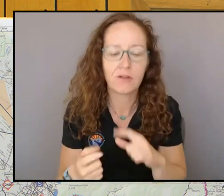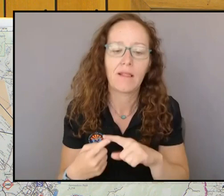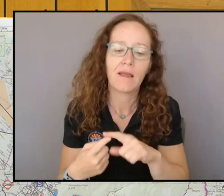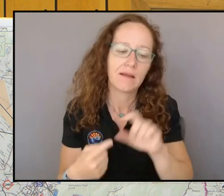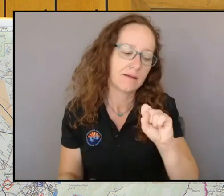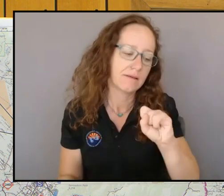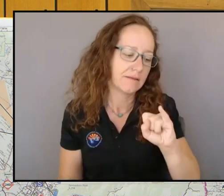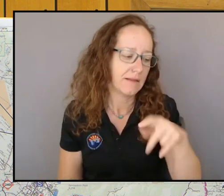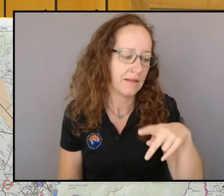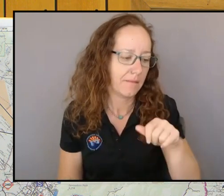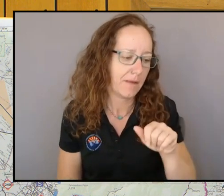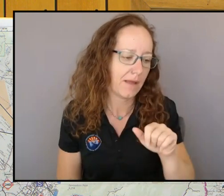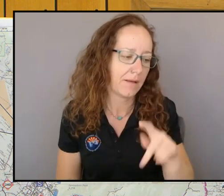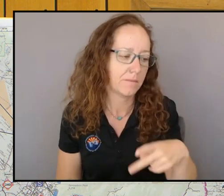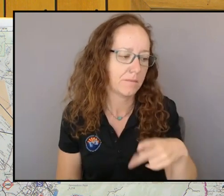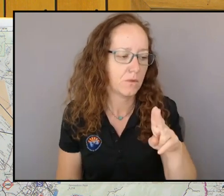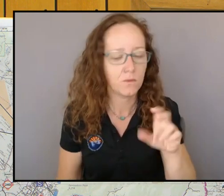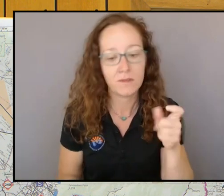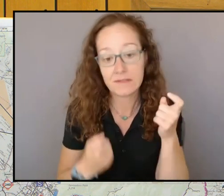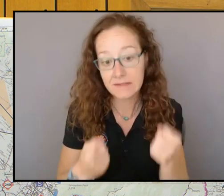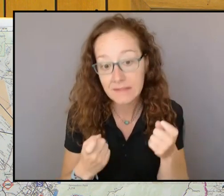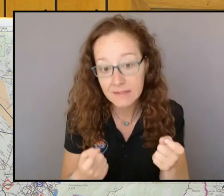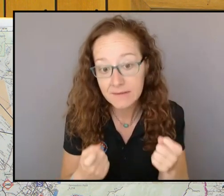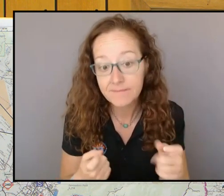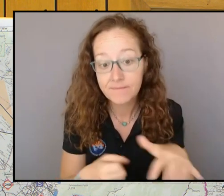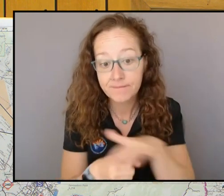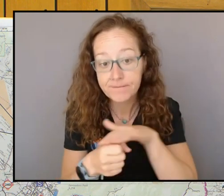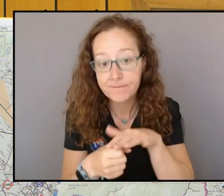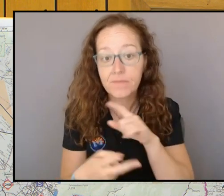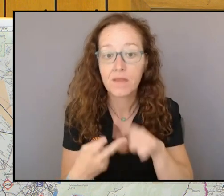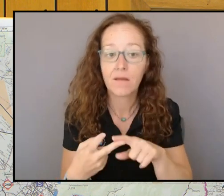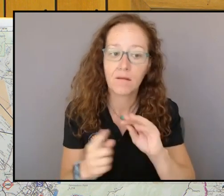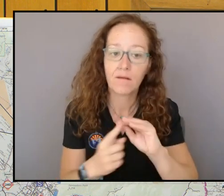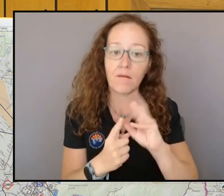cultural values that exist within this area. With that,